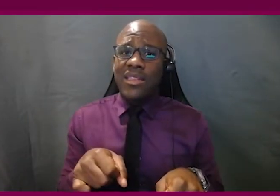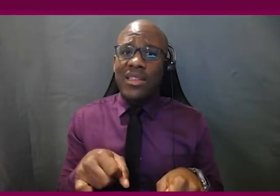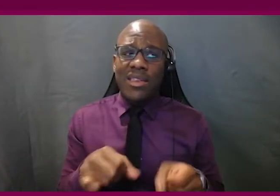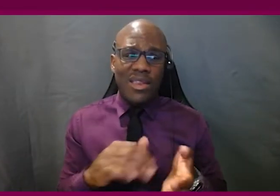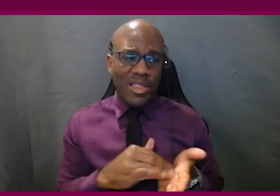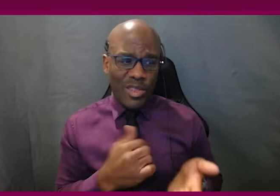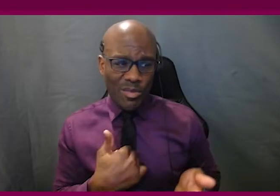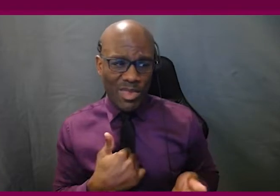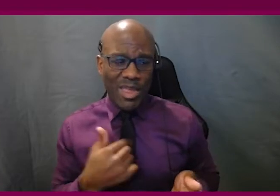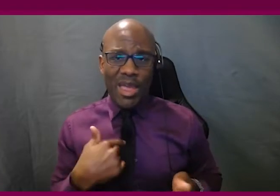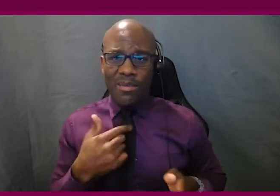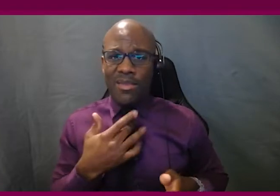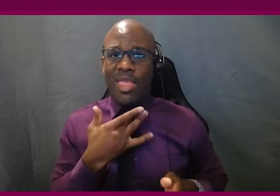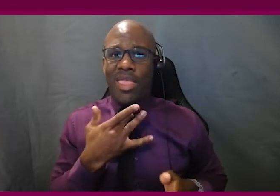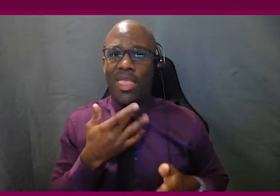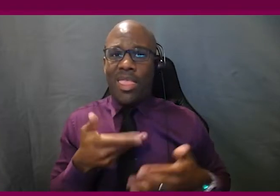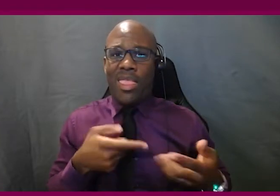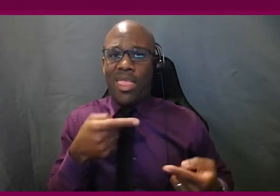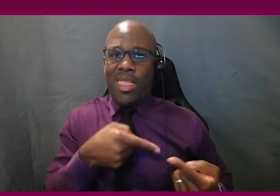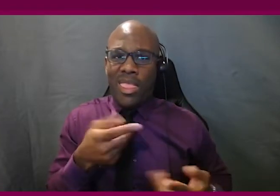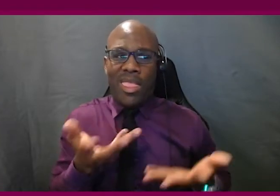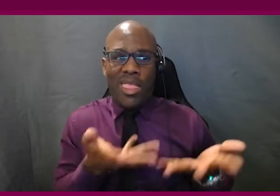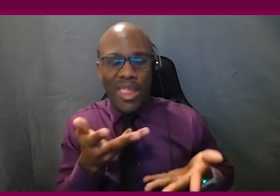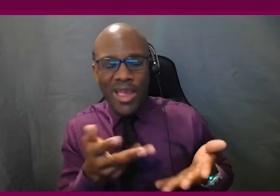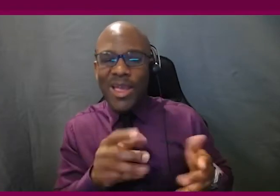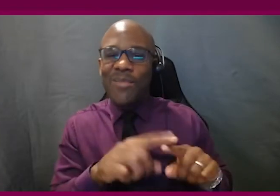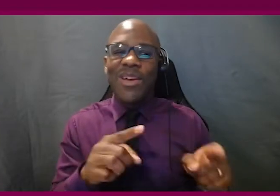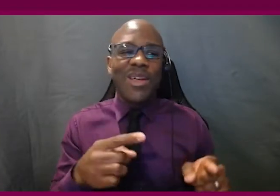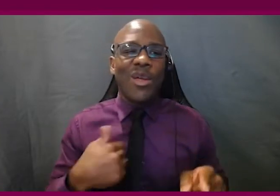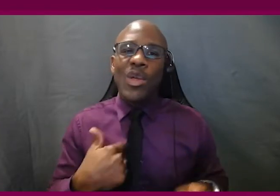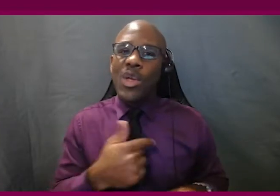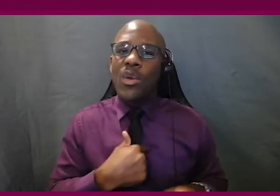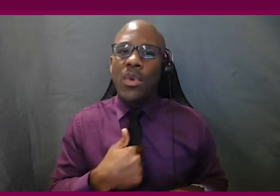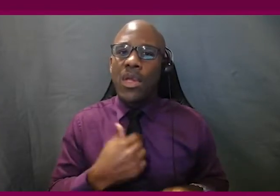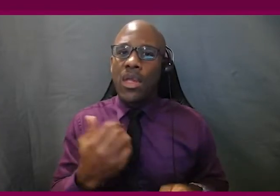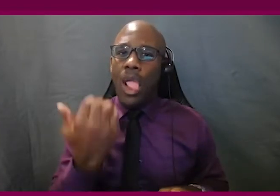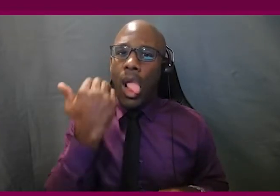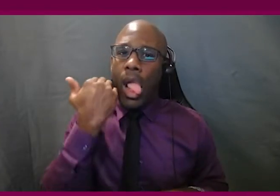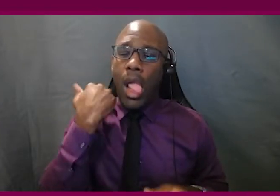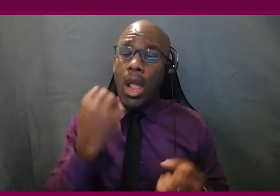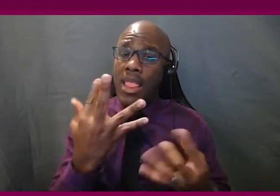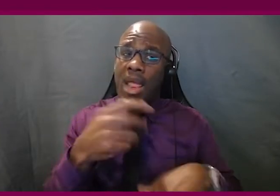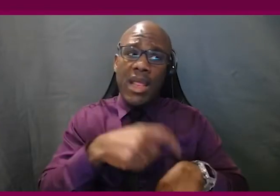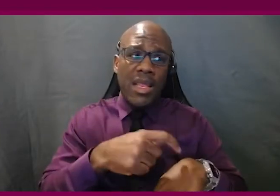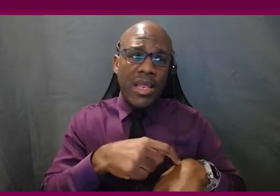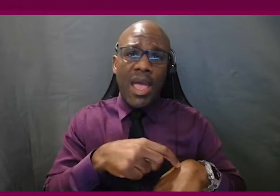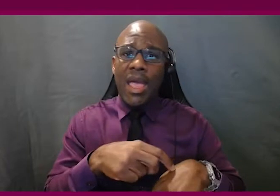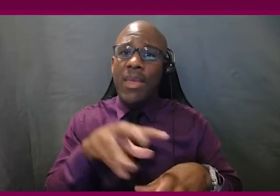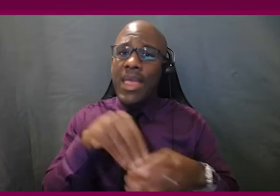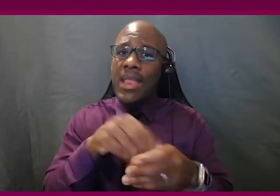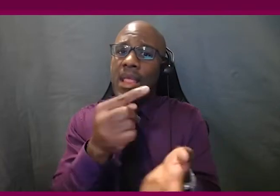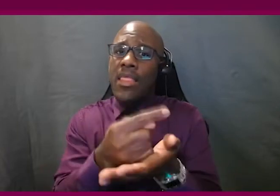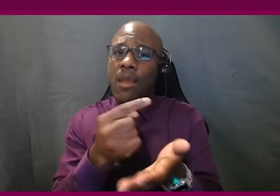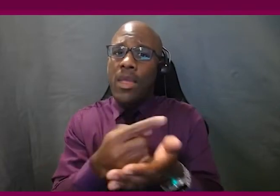we... Excuse me, I'm fumbling here, but we spend so much time in therapy trying to verbalize